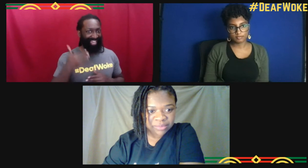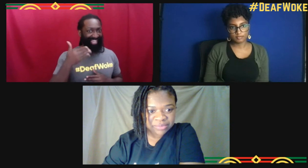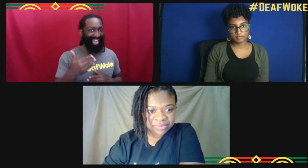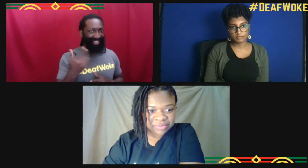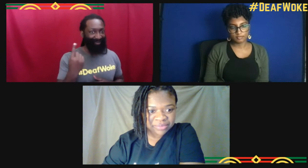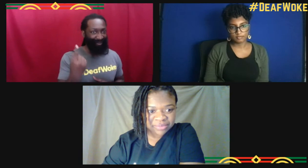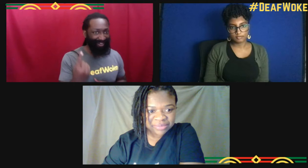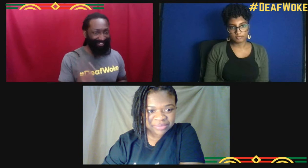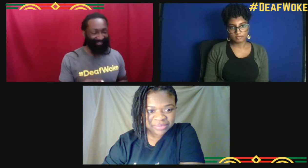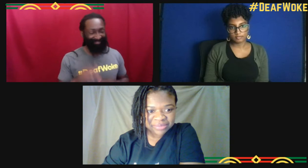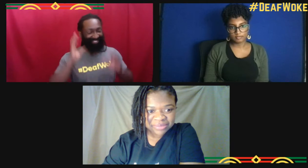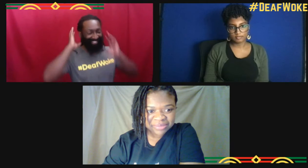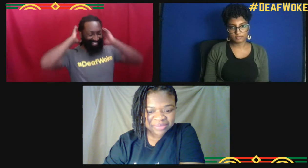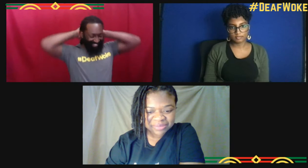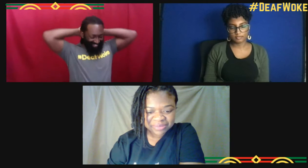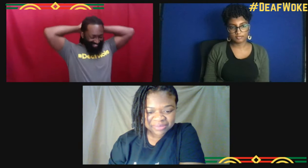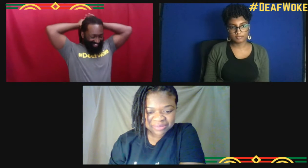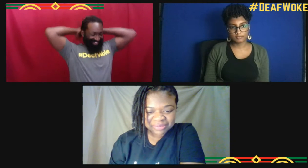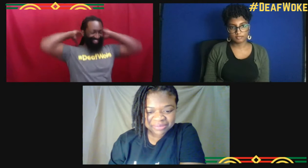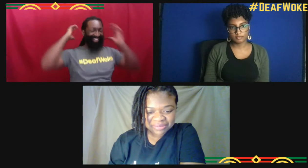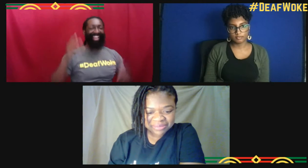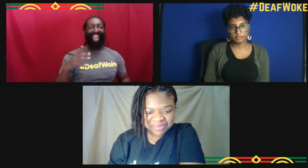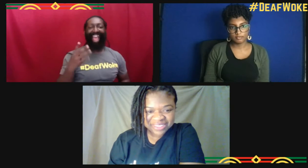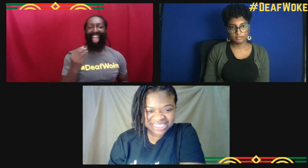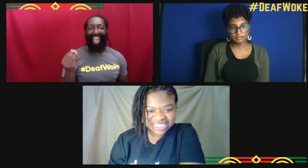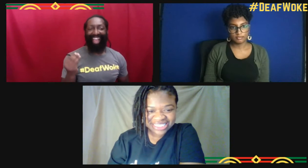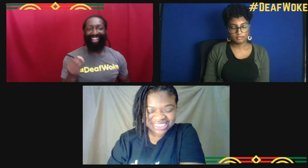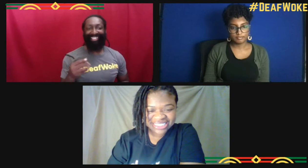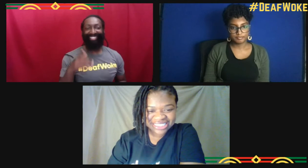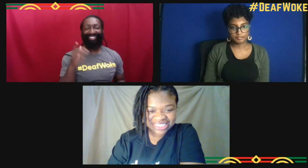It's driving our excitement for the next one.